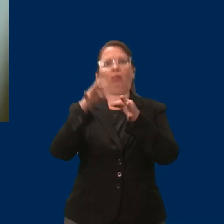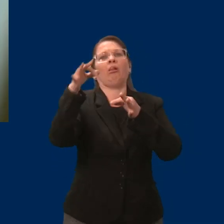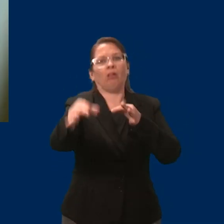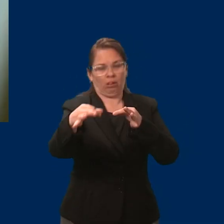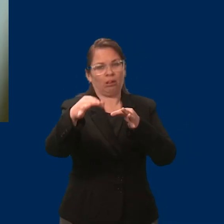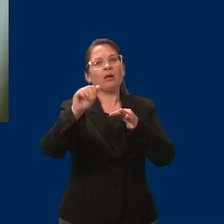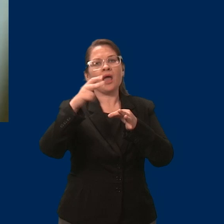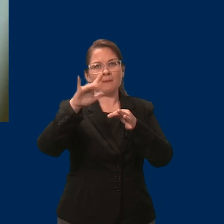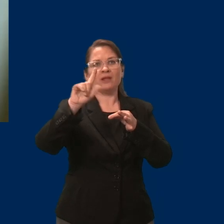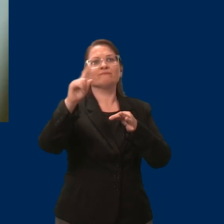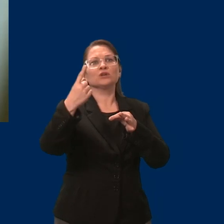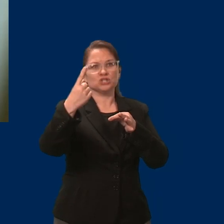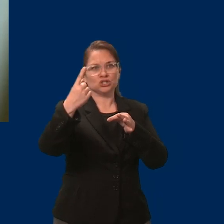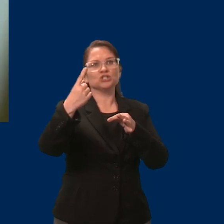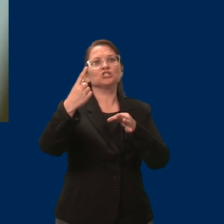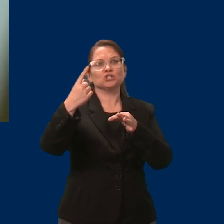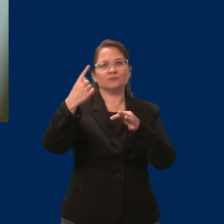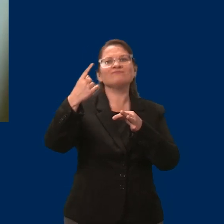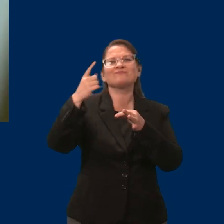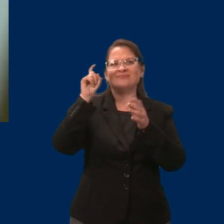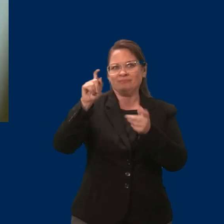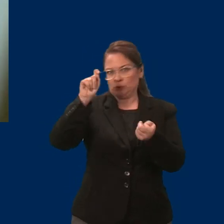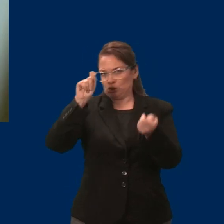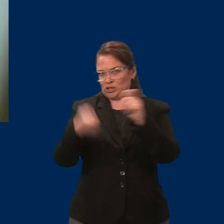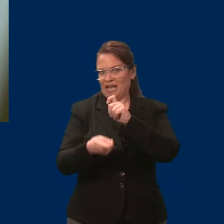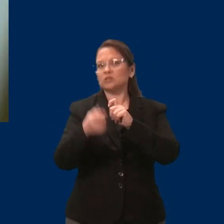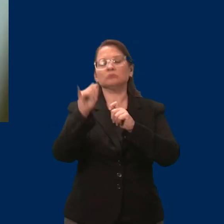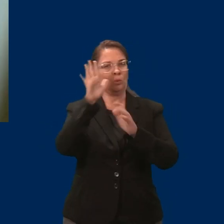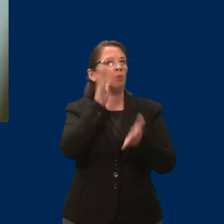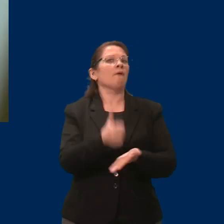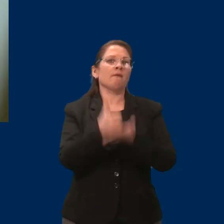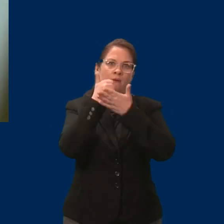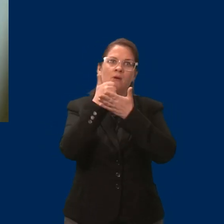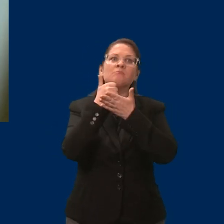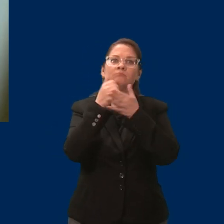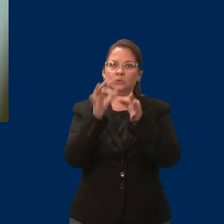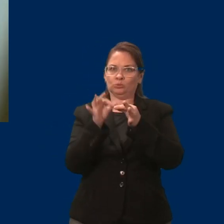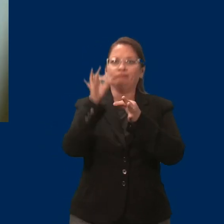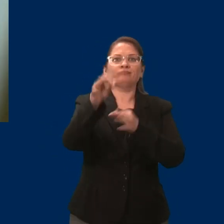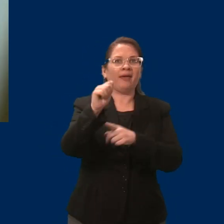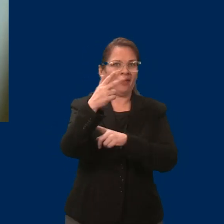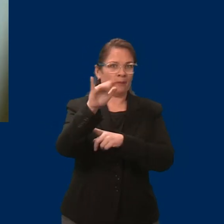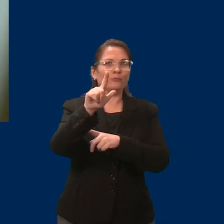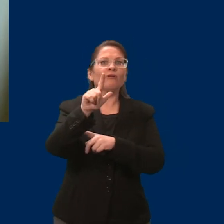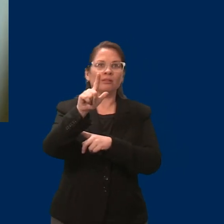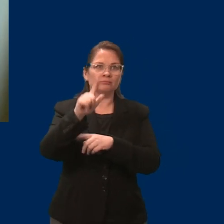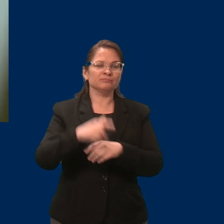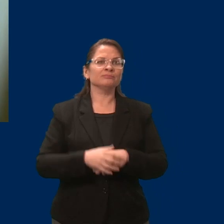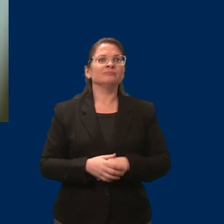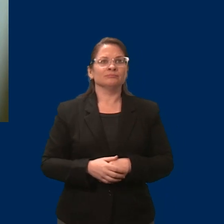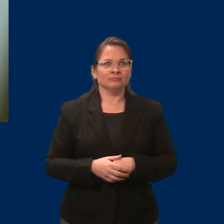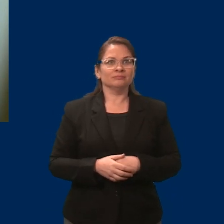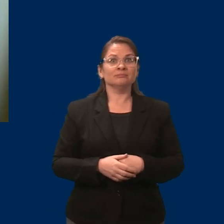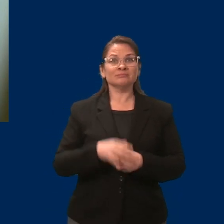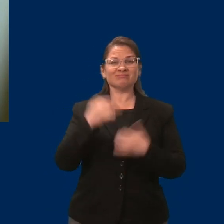will be incredibly important, especially at this time of massive inflation, to help our disability service